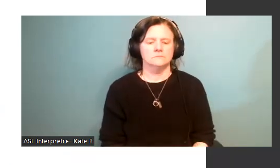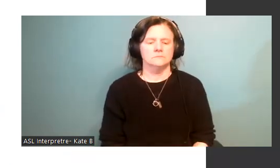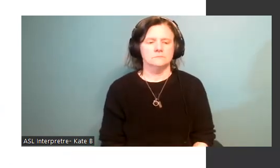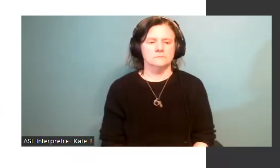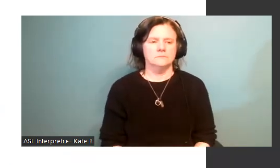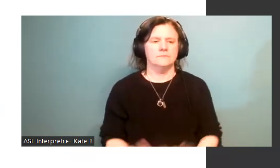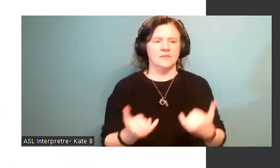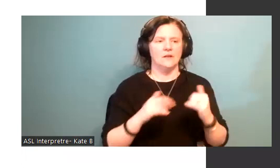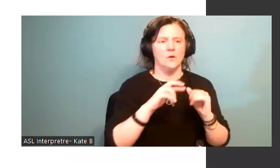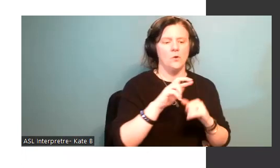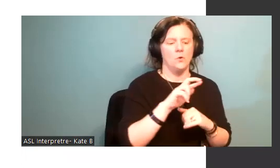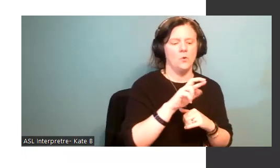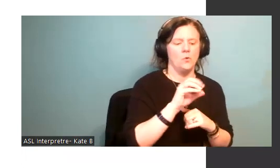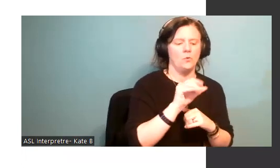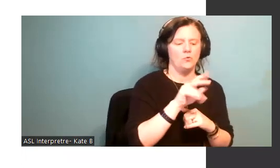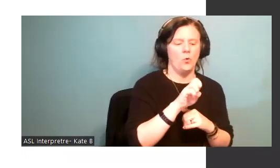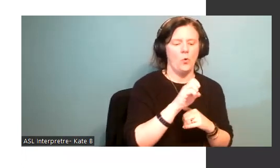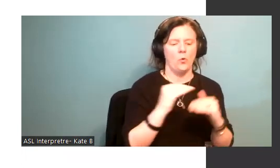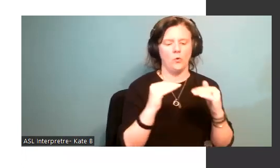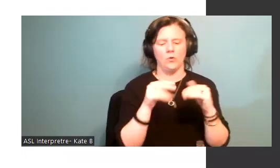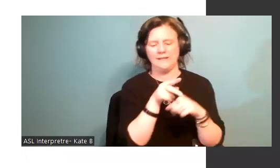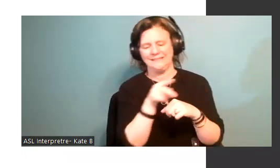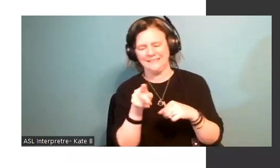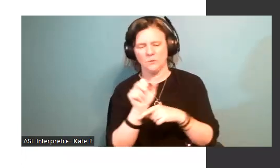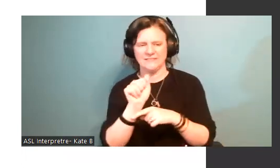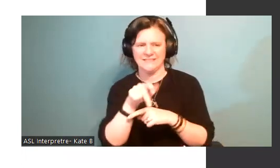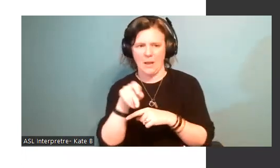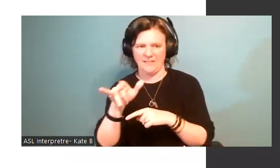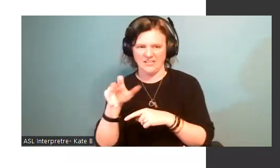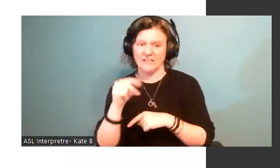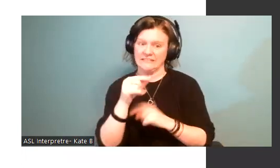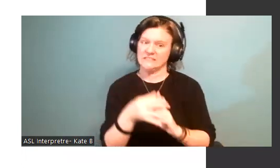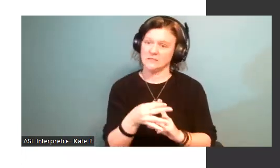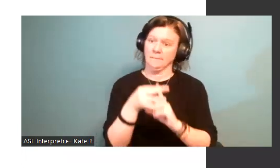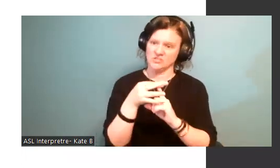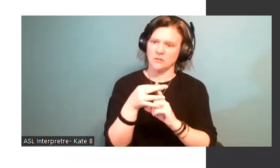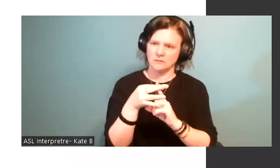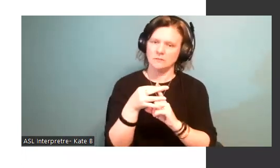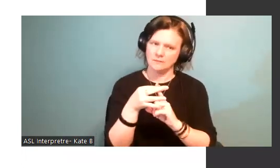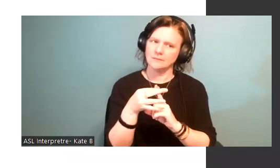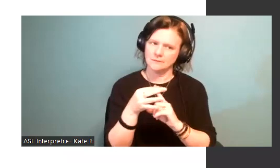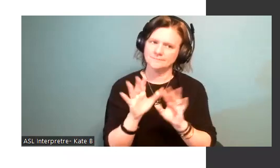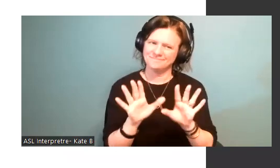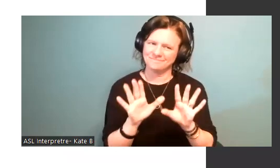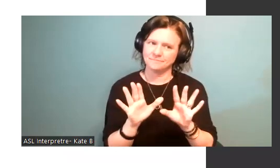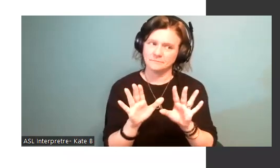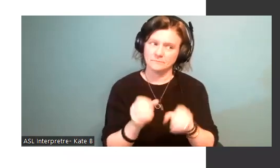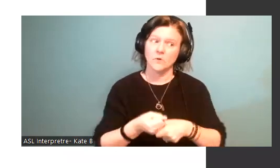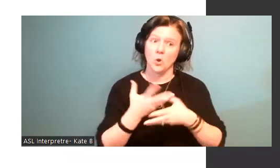when doing those.